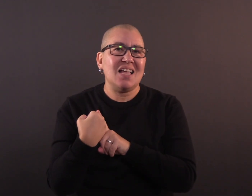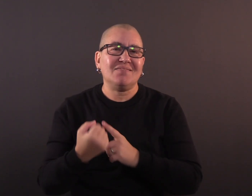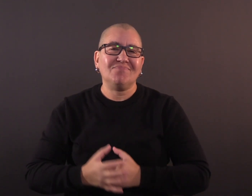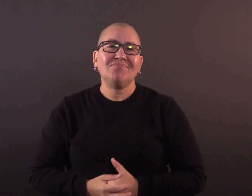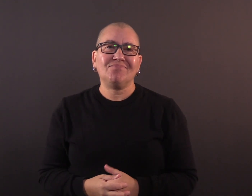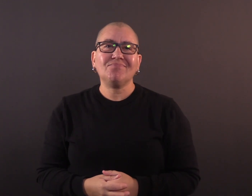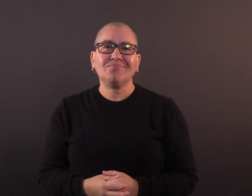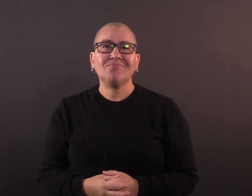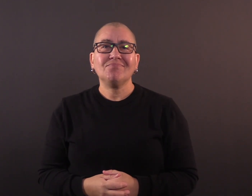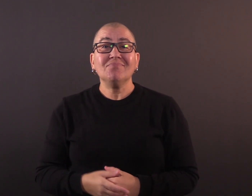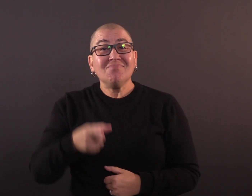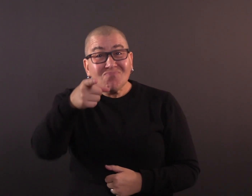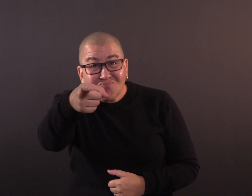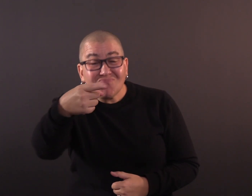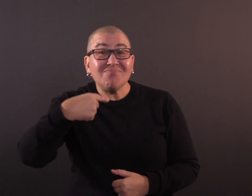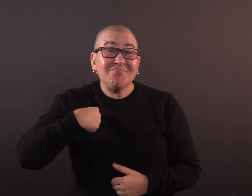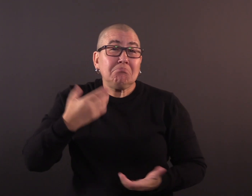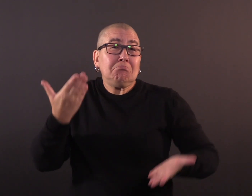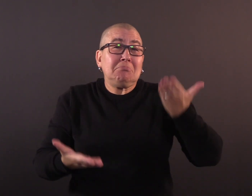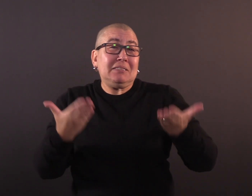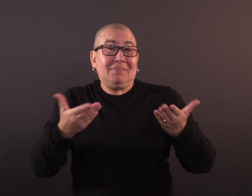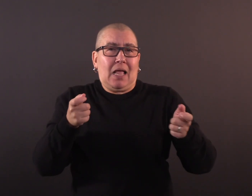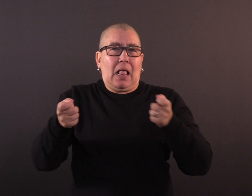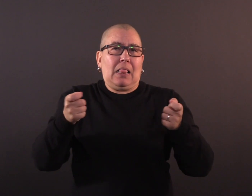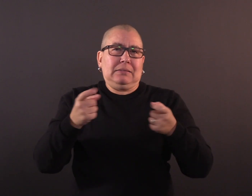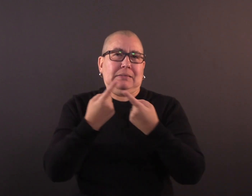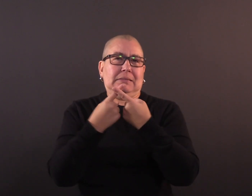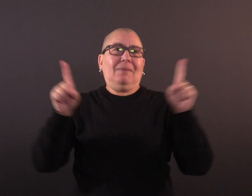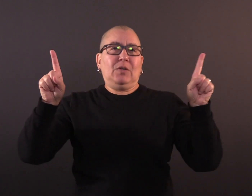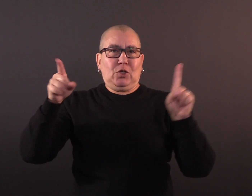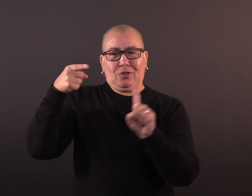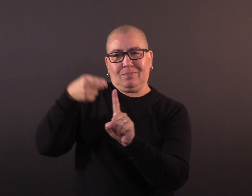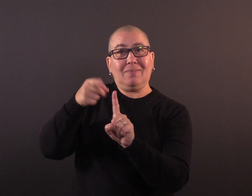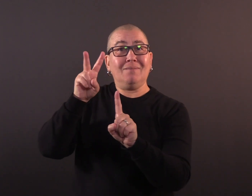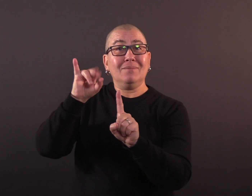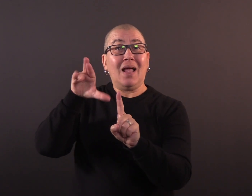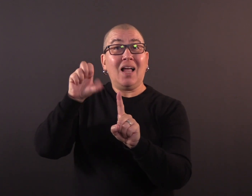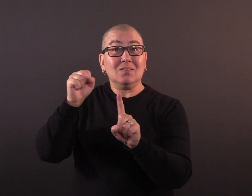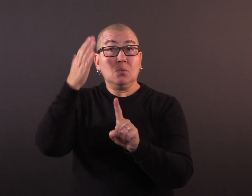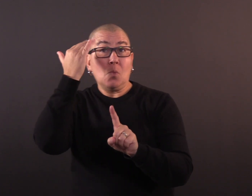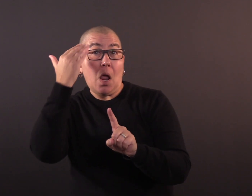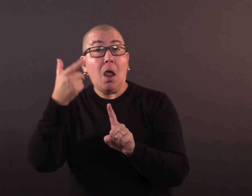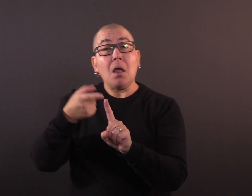"You and I may handle viruses differently," she says. "I may end up getting more inflammation